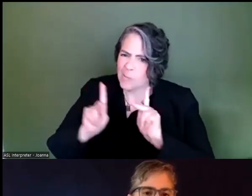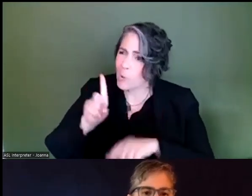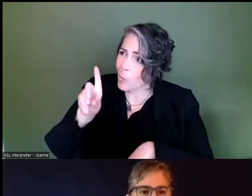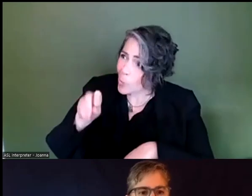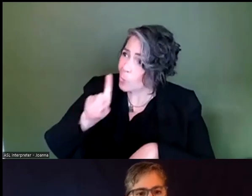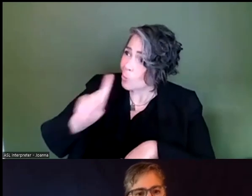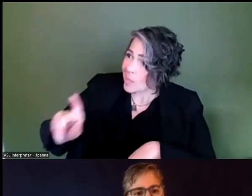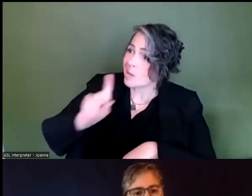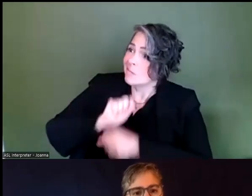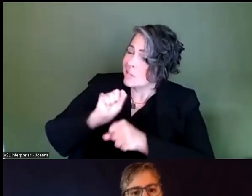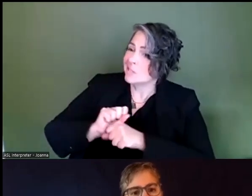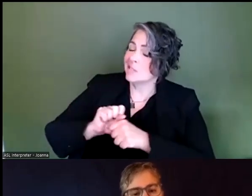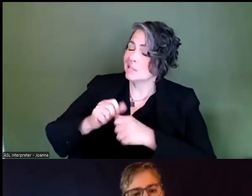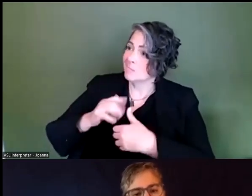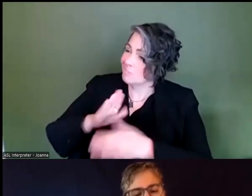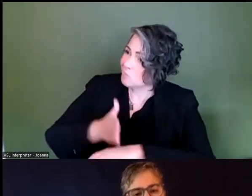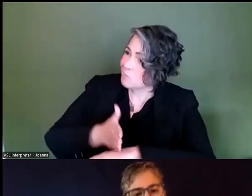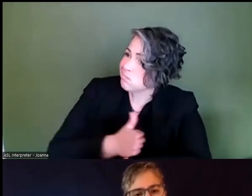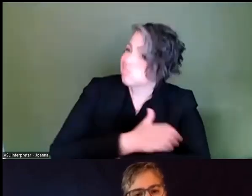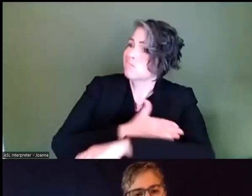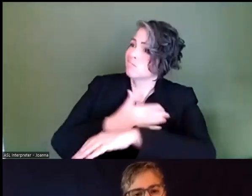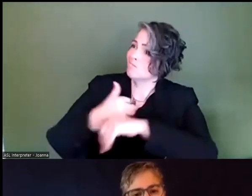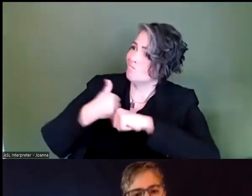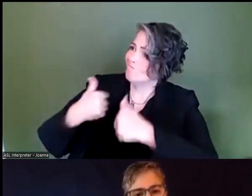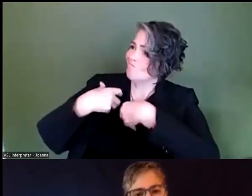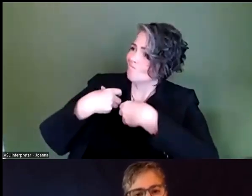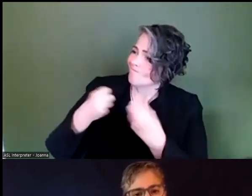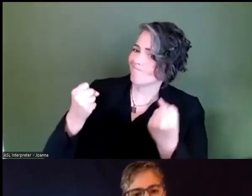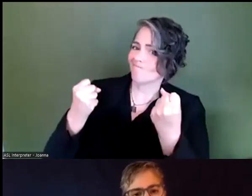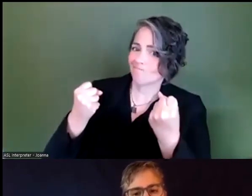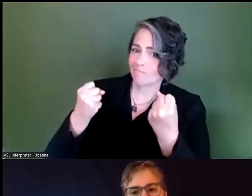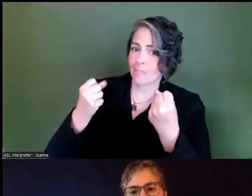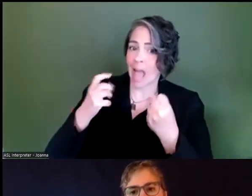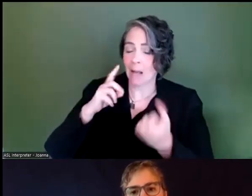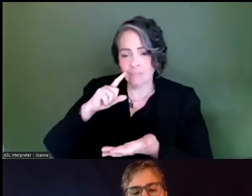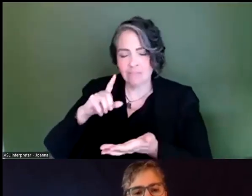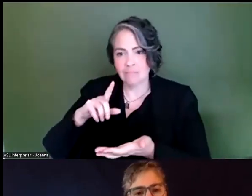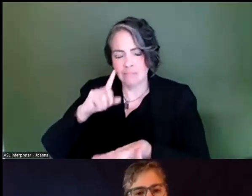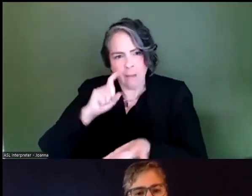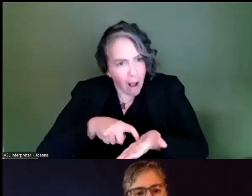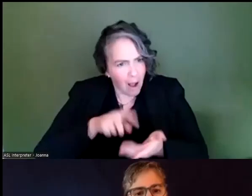inspire people to believe, to see people as being resilient and just see it up close and